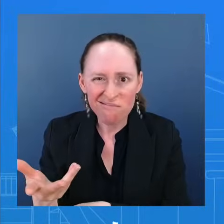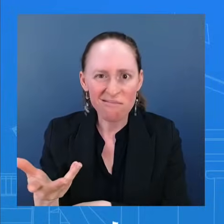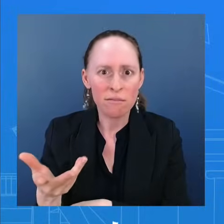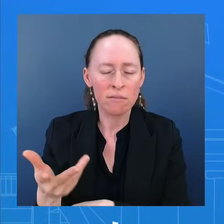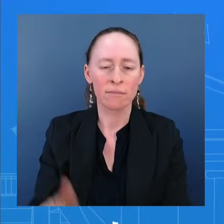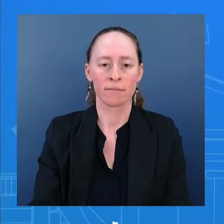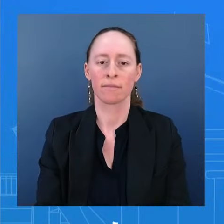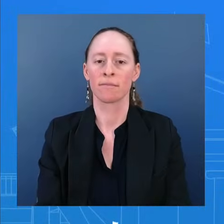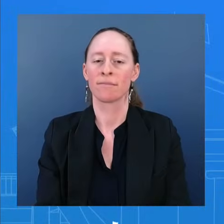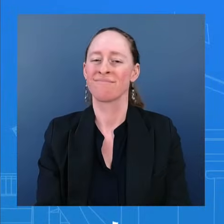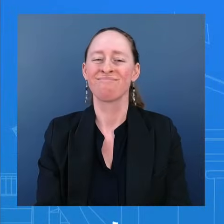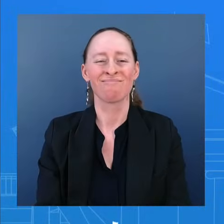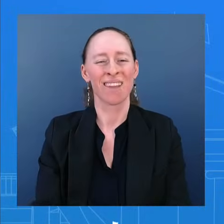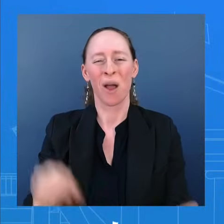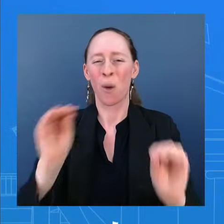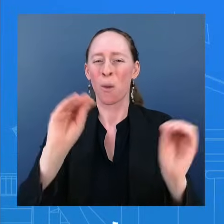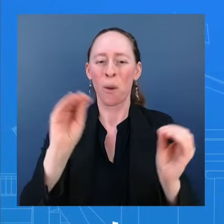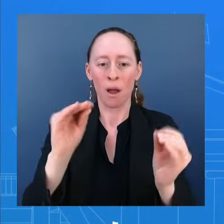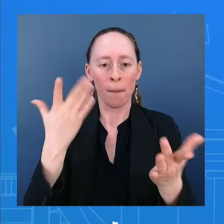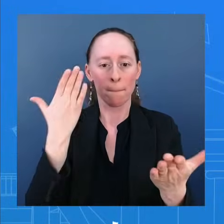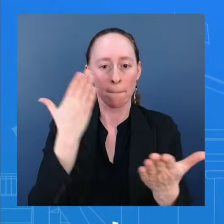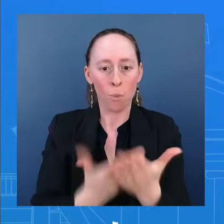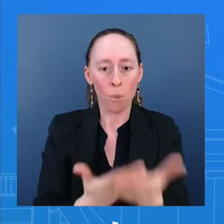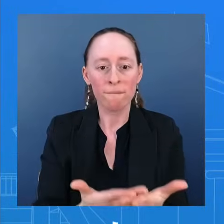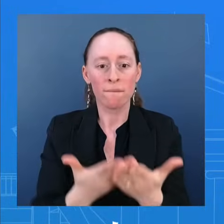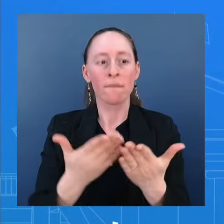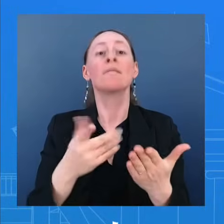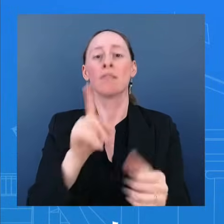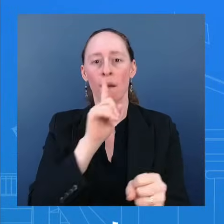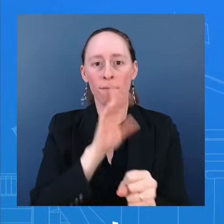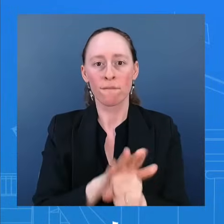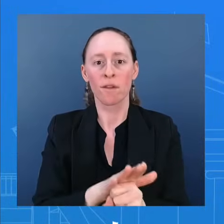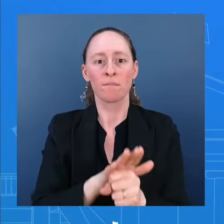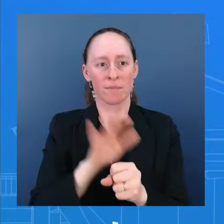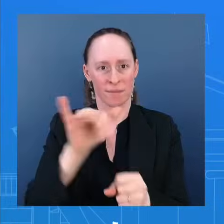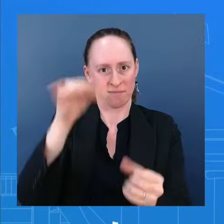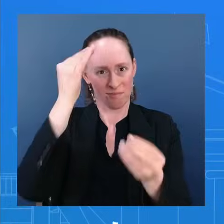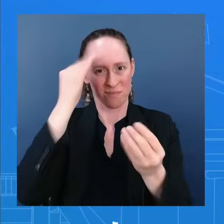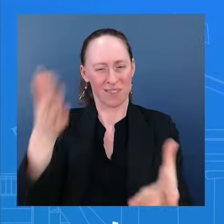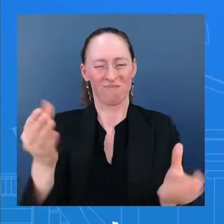and I certainly don't have anything today that gives us a sense of his whereabouts right now. The Press: I'm asking, though,